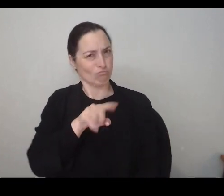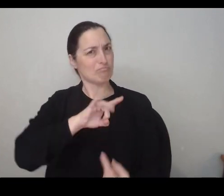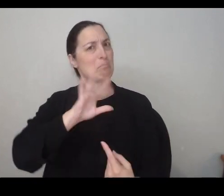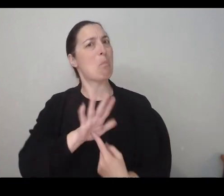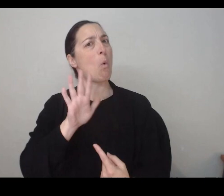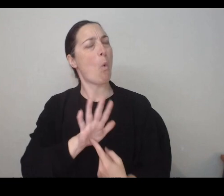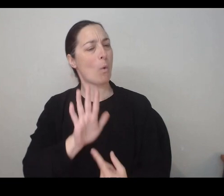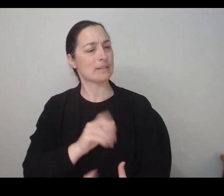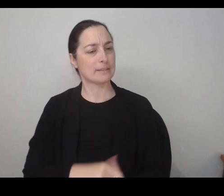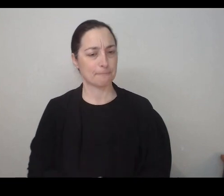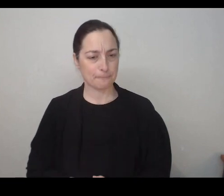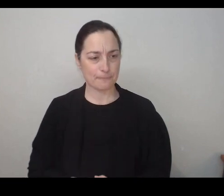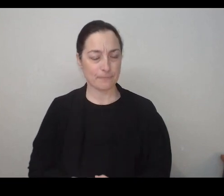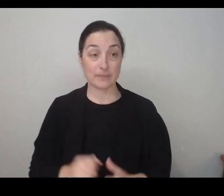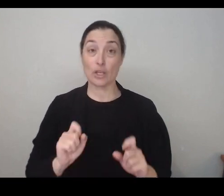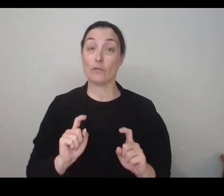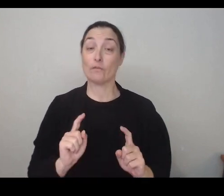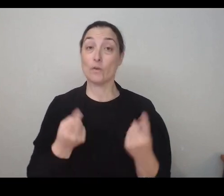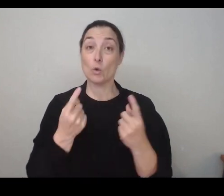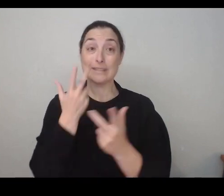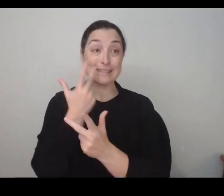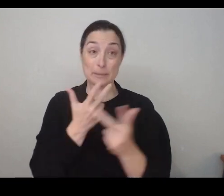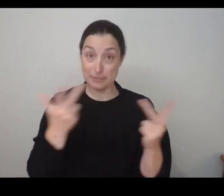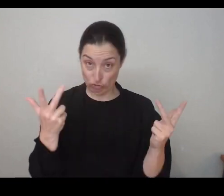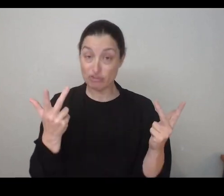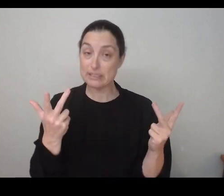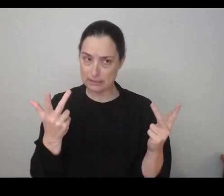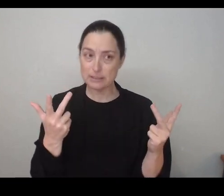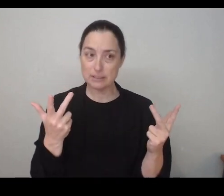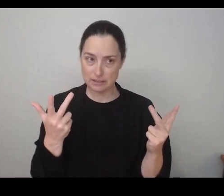It's the first exhibition, as we say, in the first exhibition in the Pacific. of Gauguin.